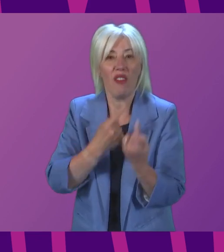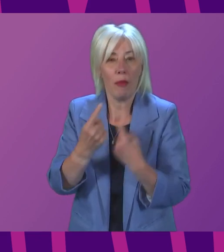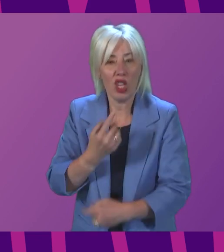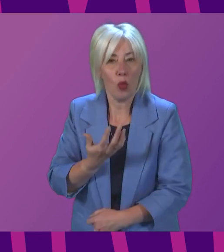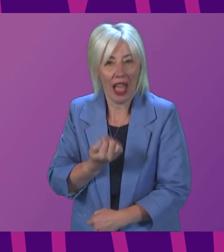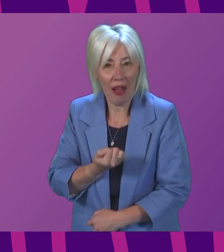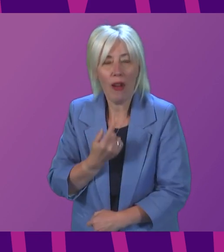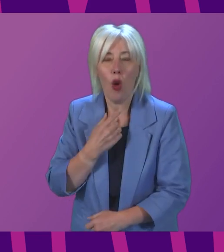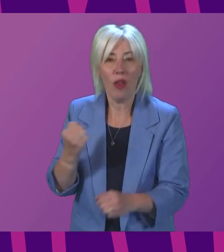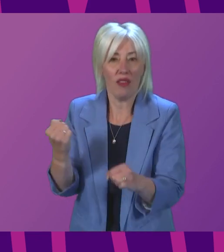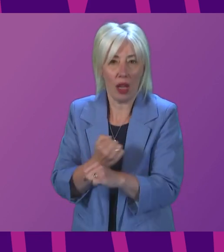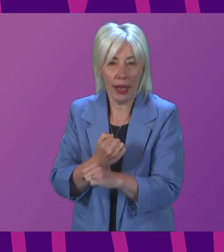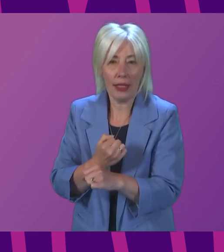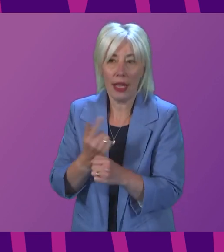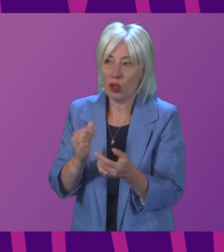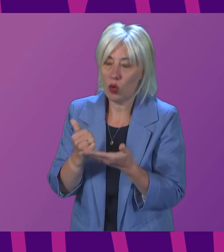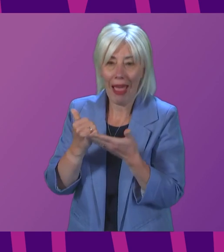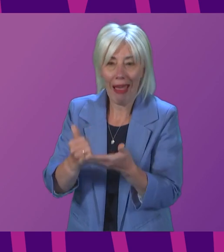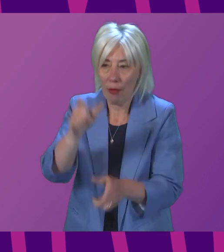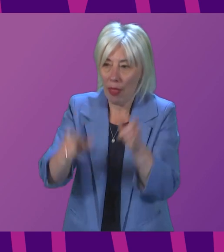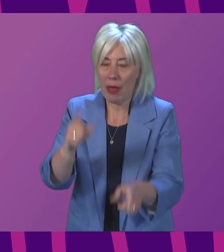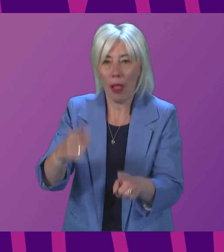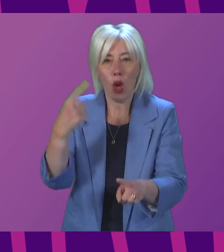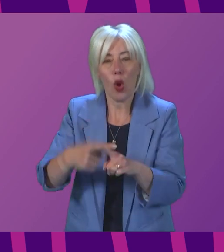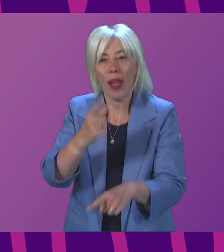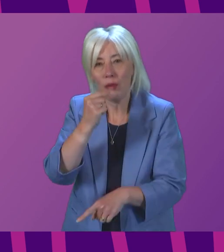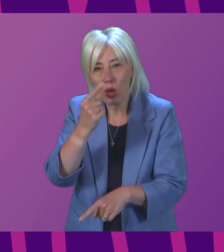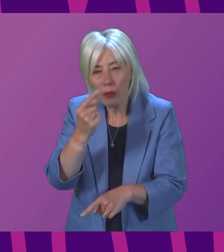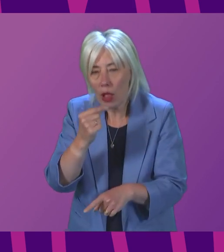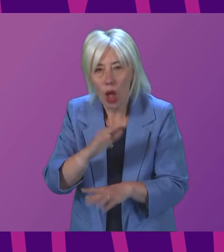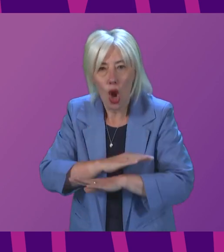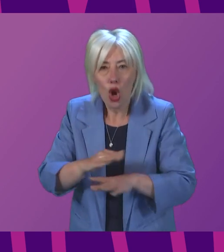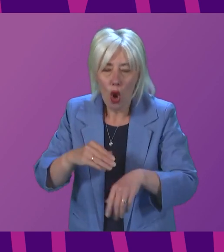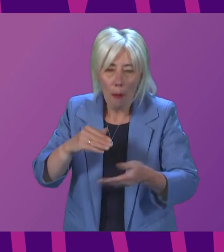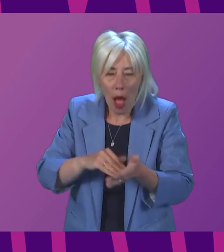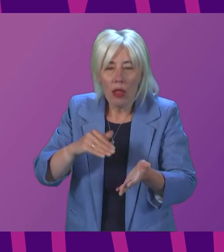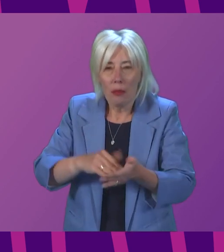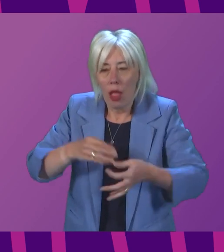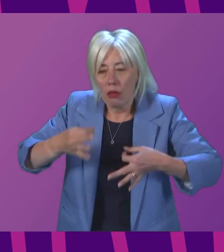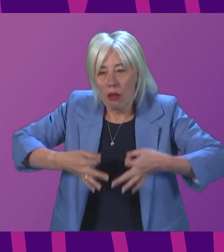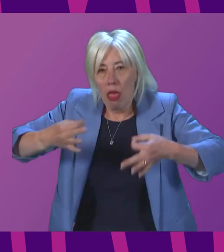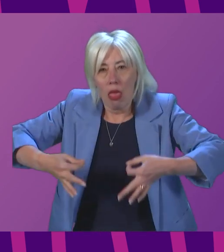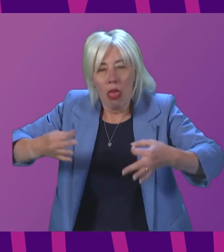made it in a way that gets help to people as quickly as possible, instead of it taking months and months.